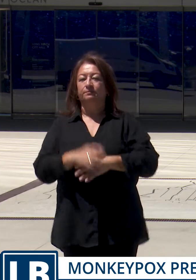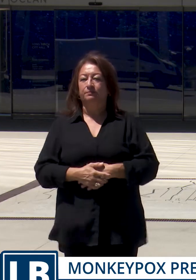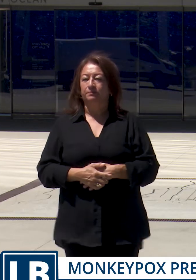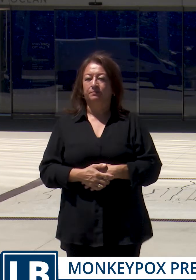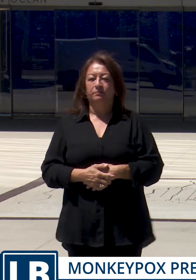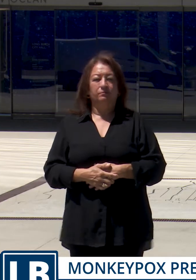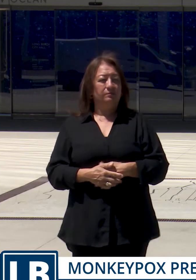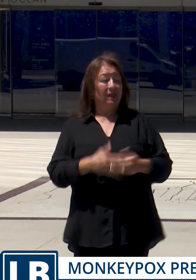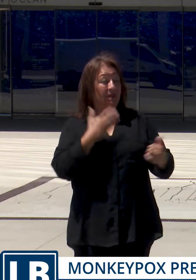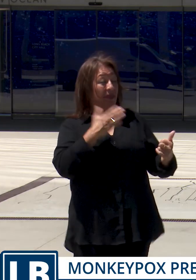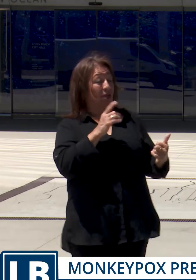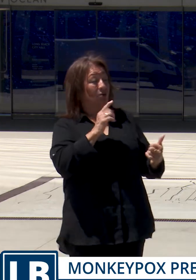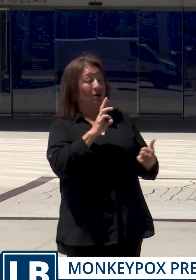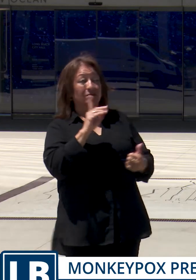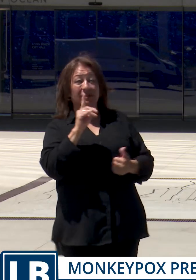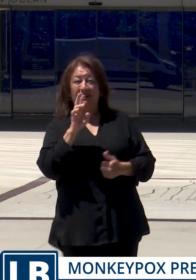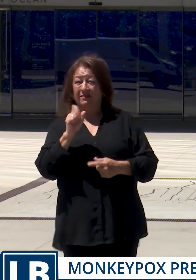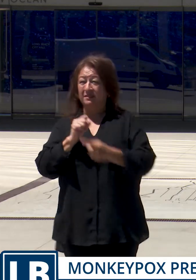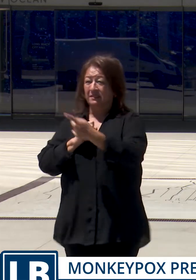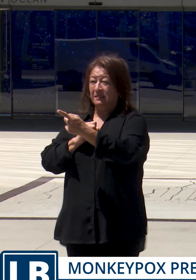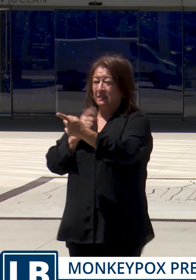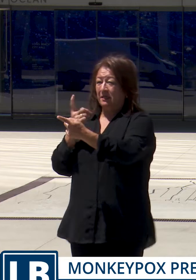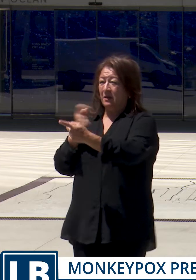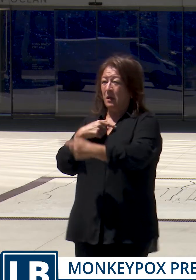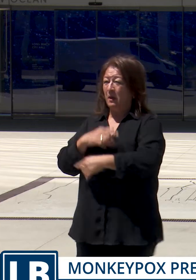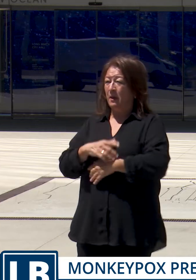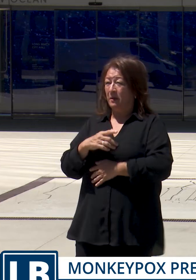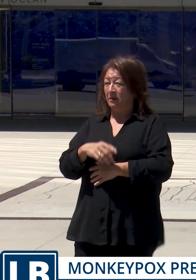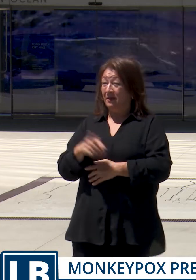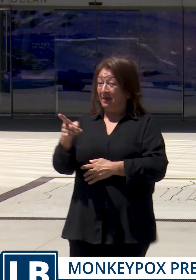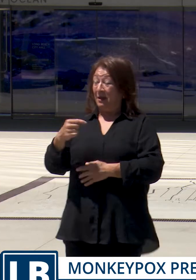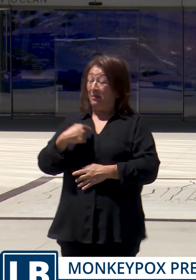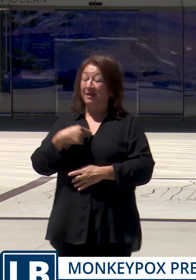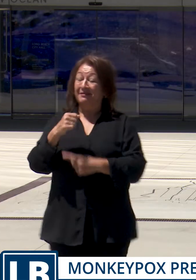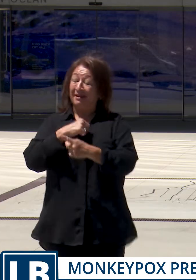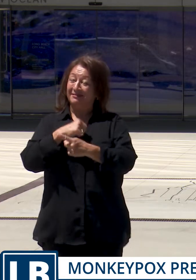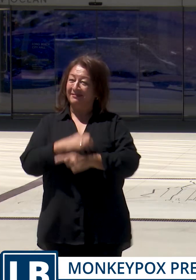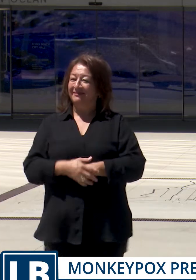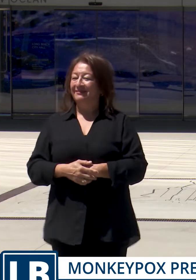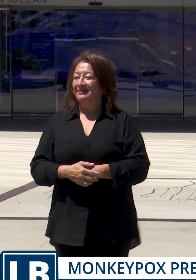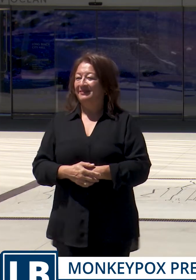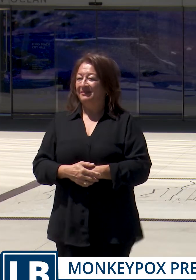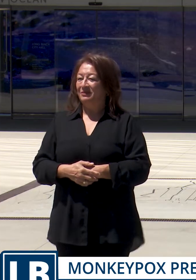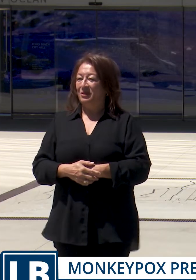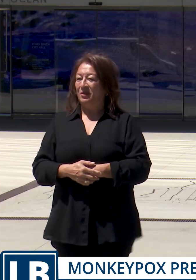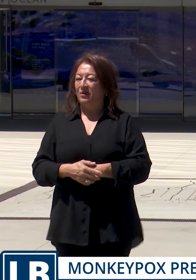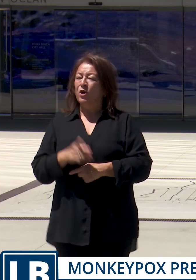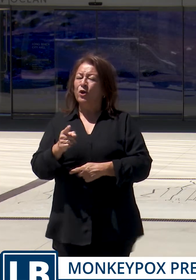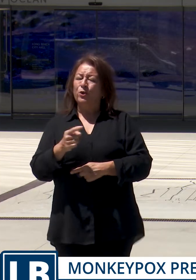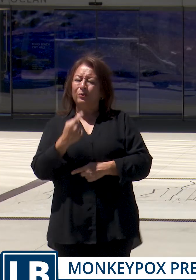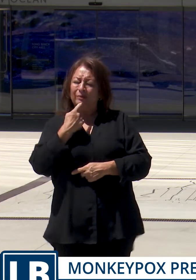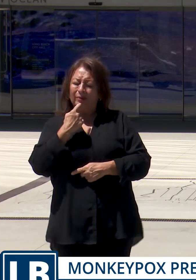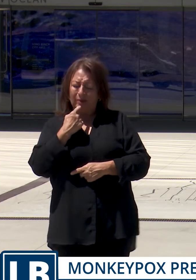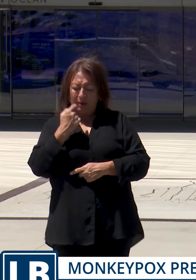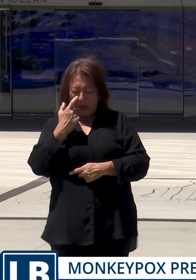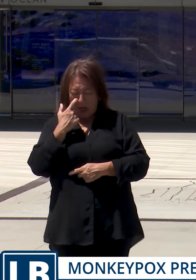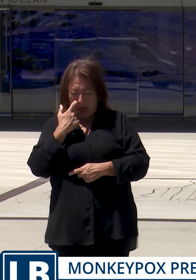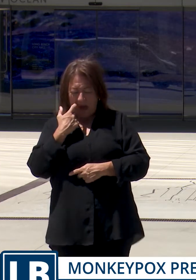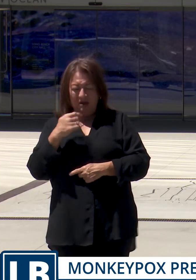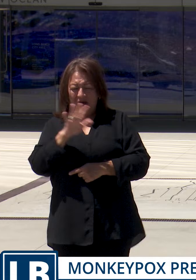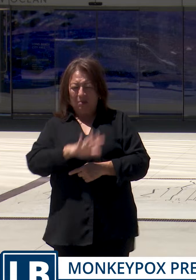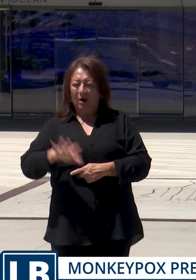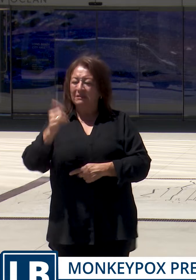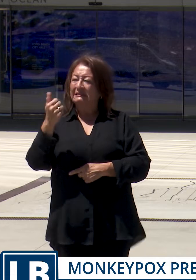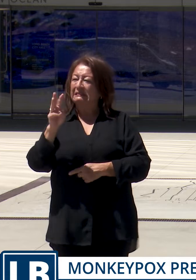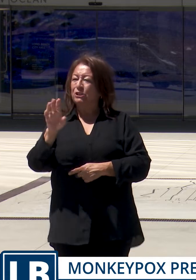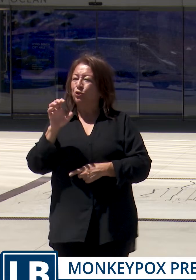thank you dr davis yes up front black yes